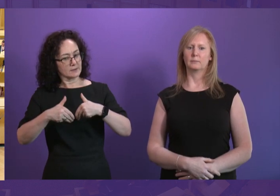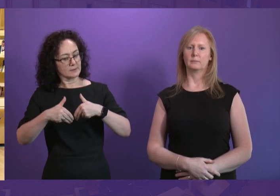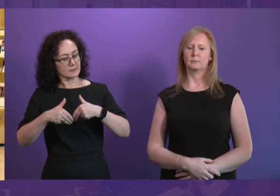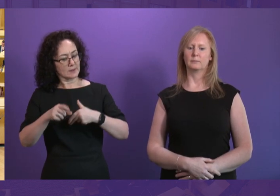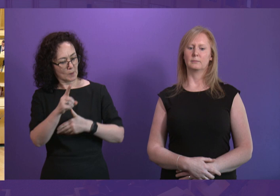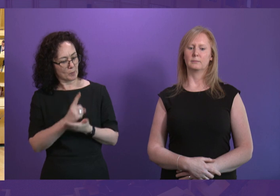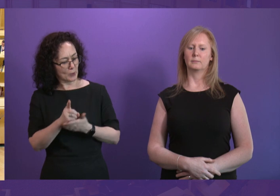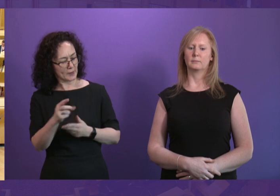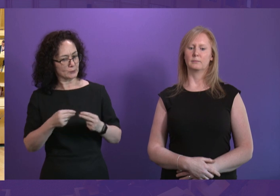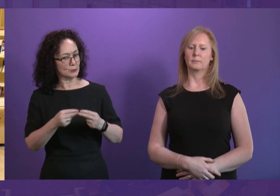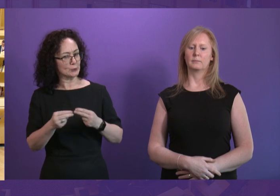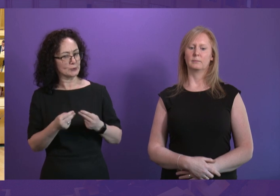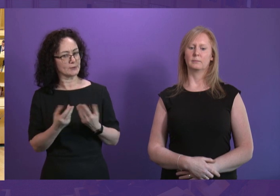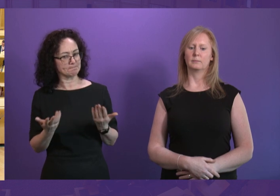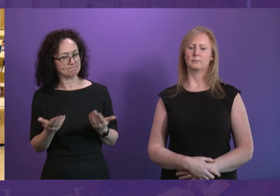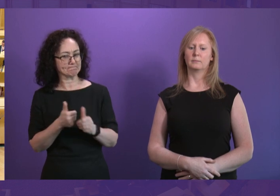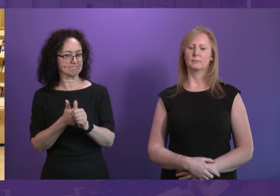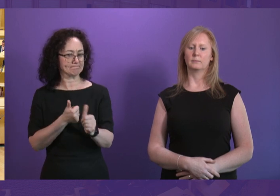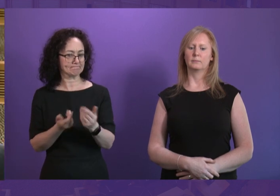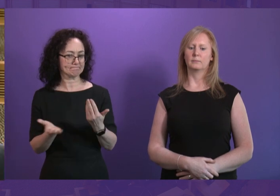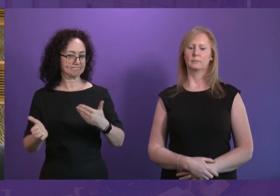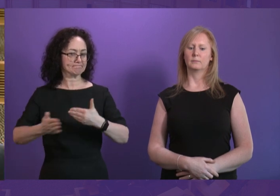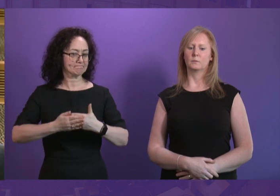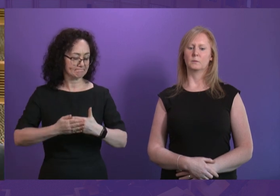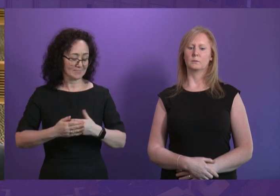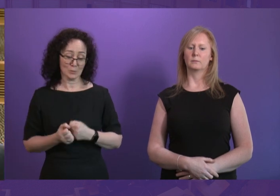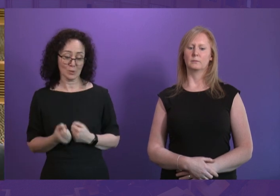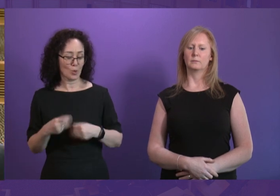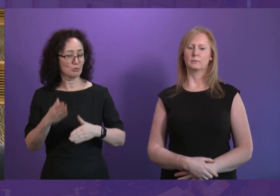announced the closure of its laundry factory in Kirkcaldy, with the potential loss of many